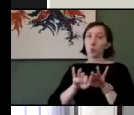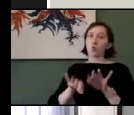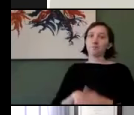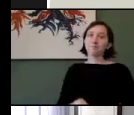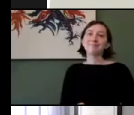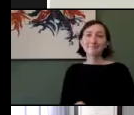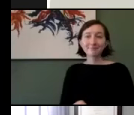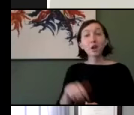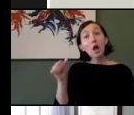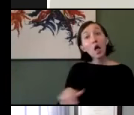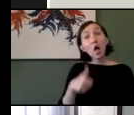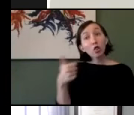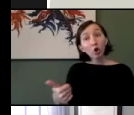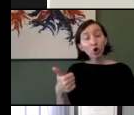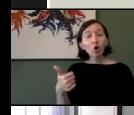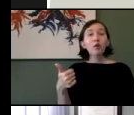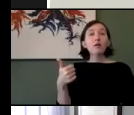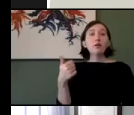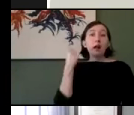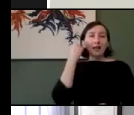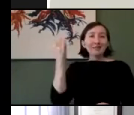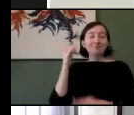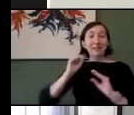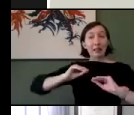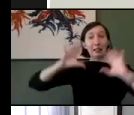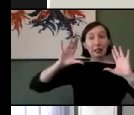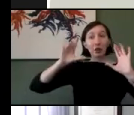Another thing to think about when it comes to clear masks